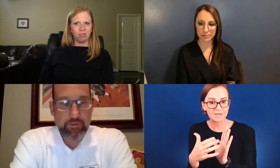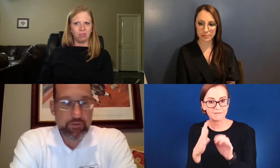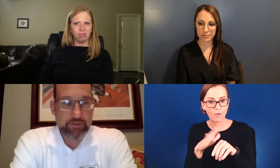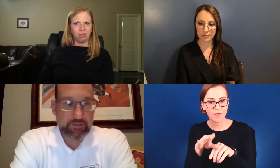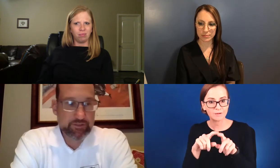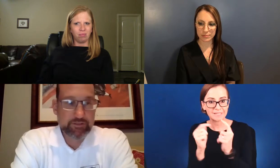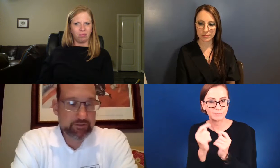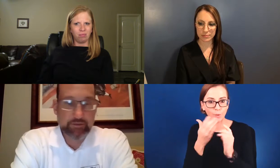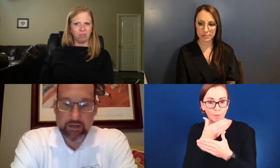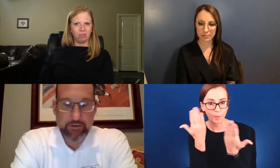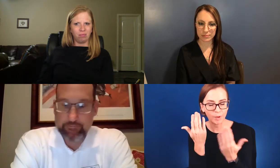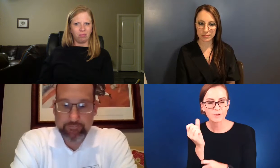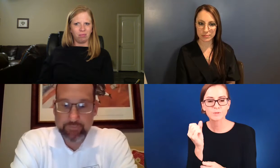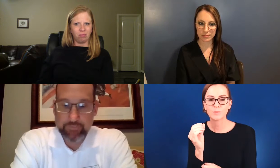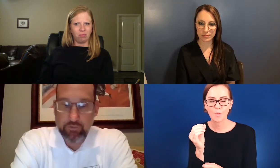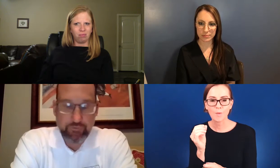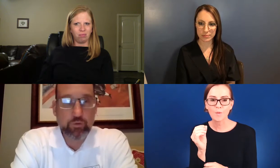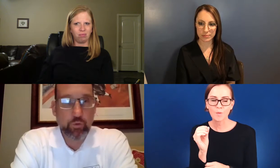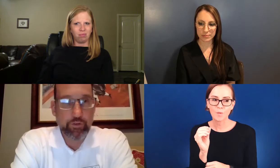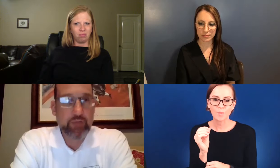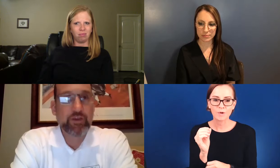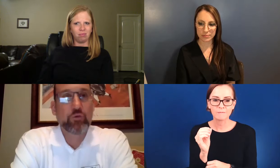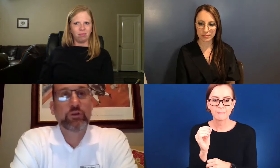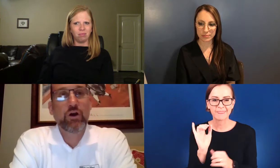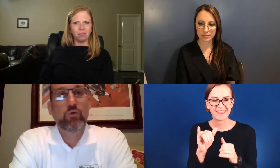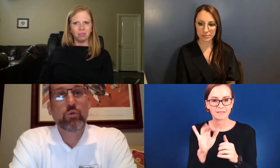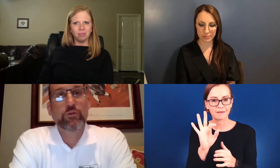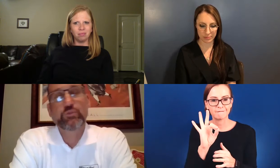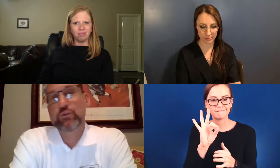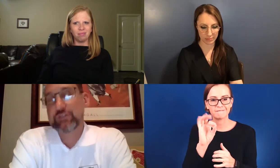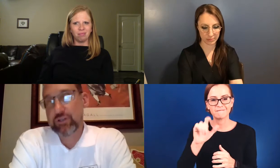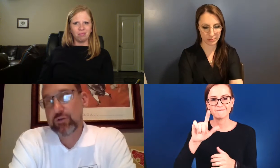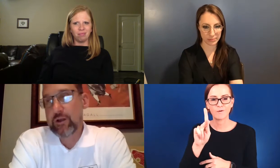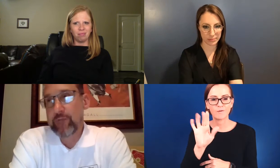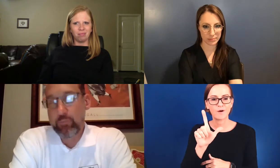This is just all folklore to them, they don't really know what they're supposed to do,